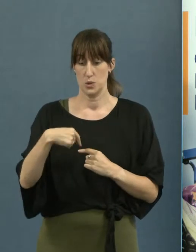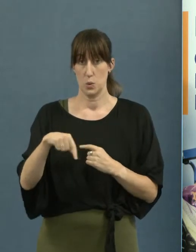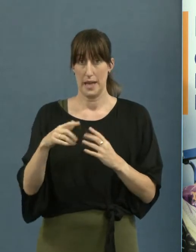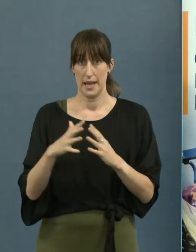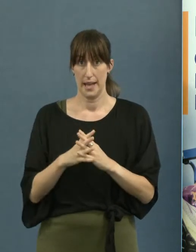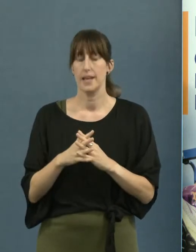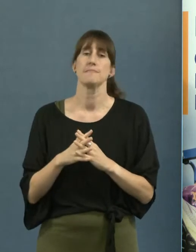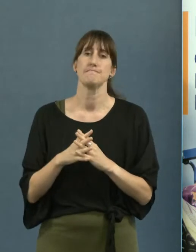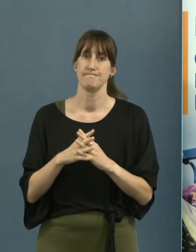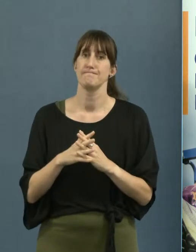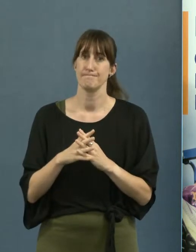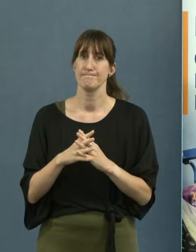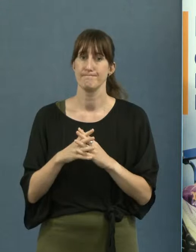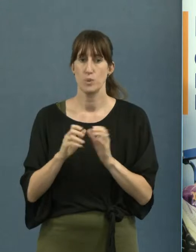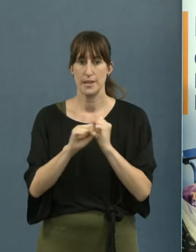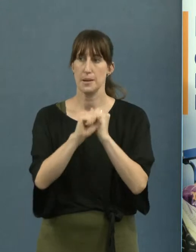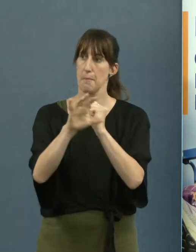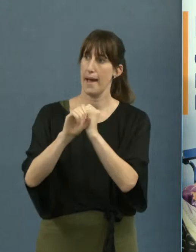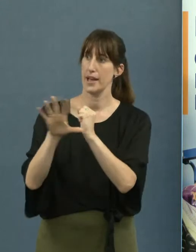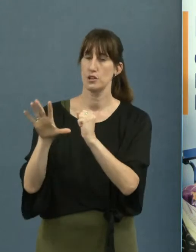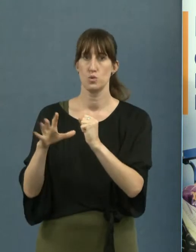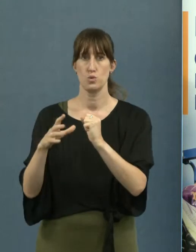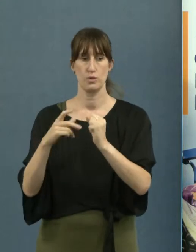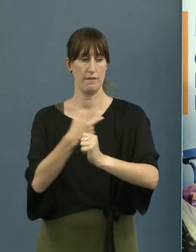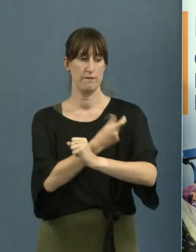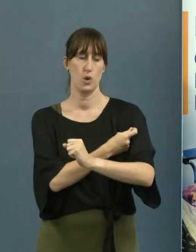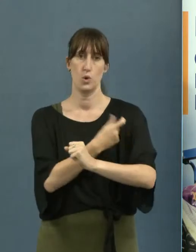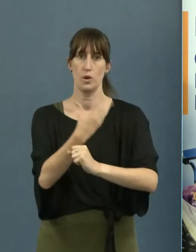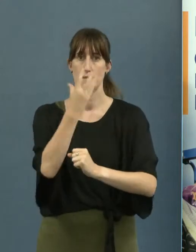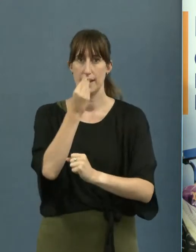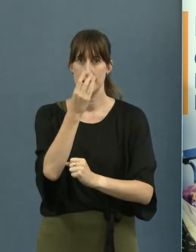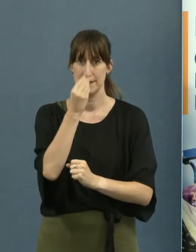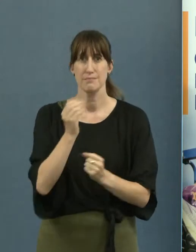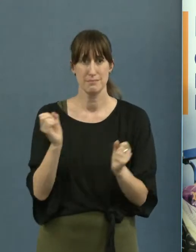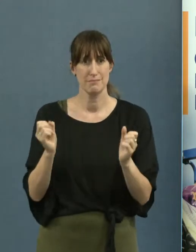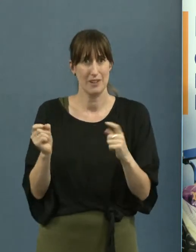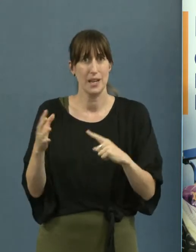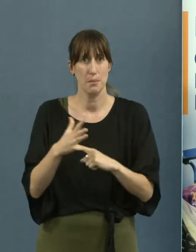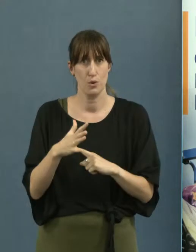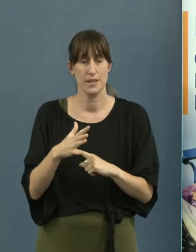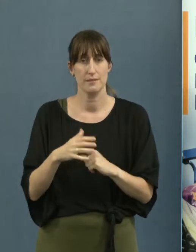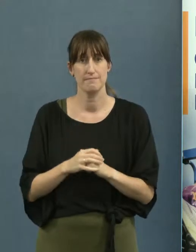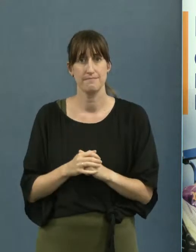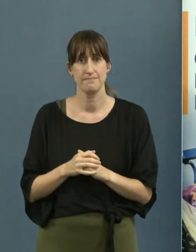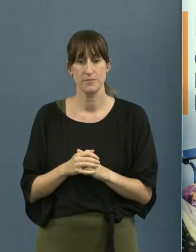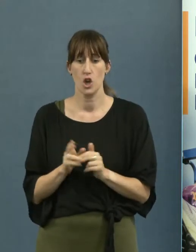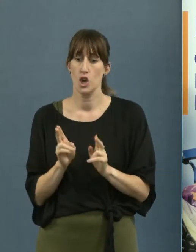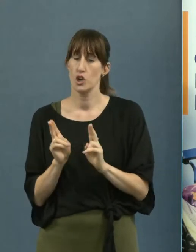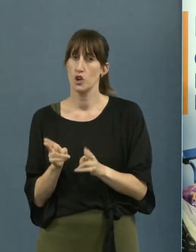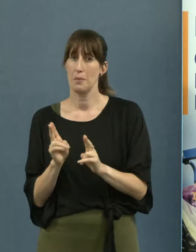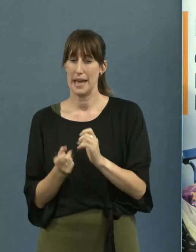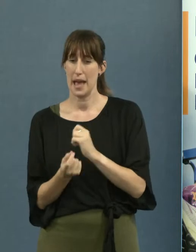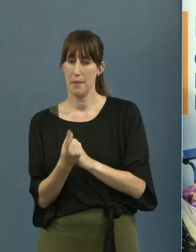important that people do get their flu vaccine. Again, flu is something that we do